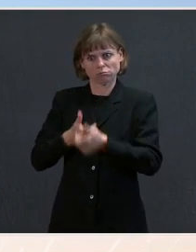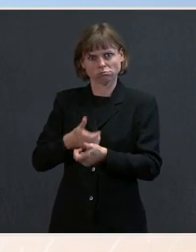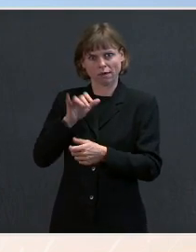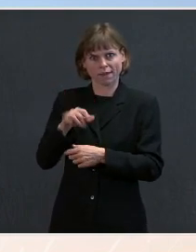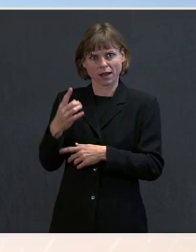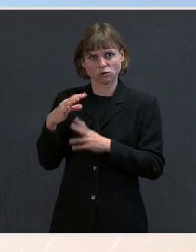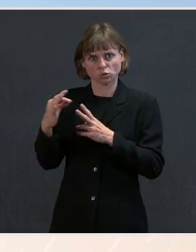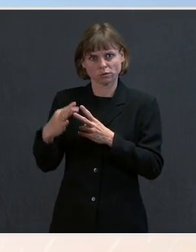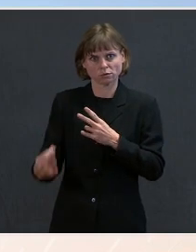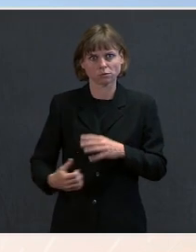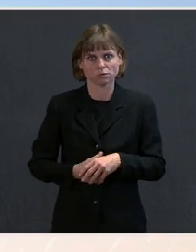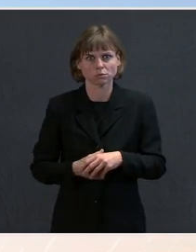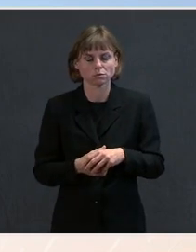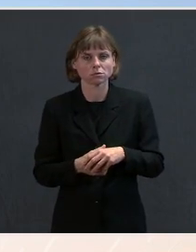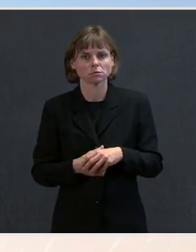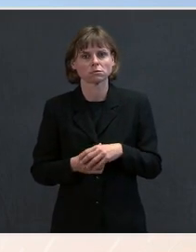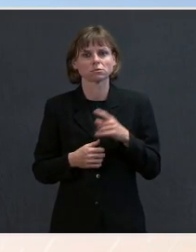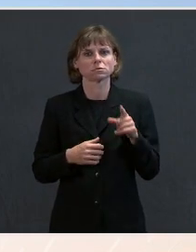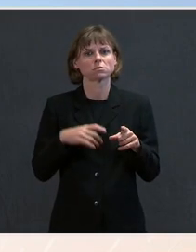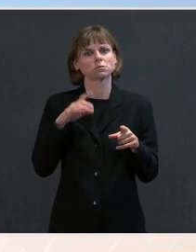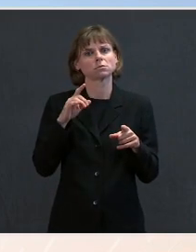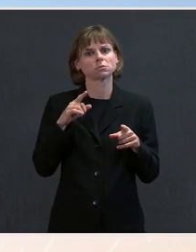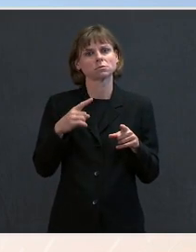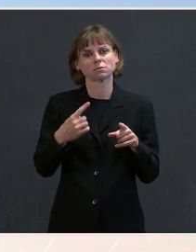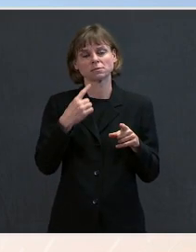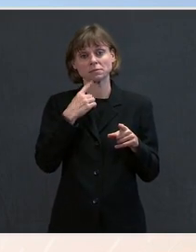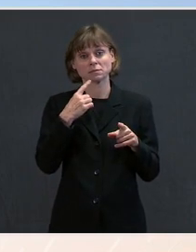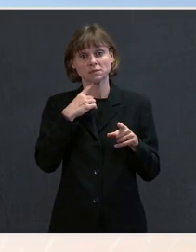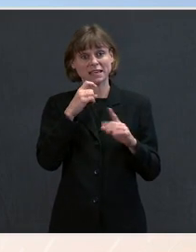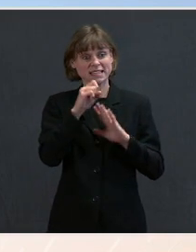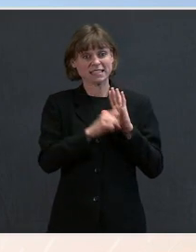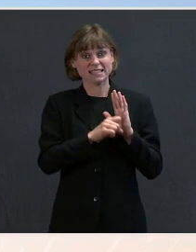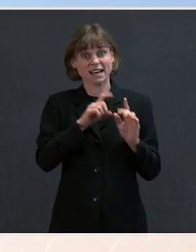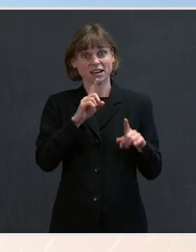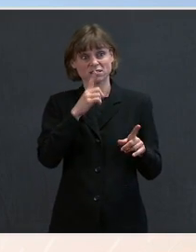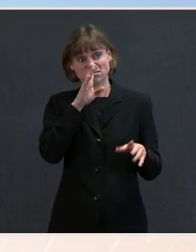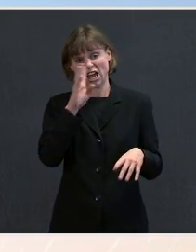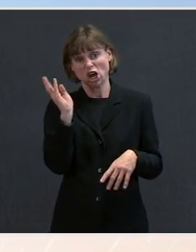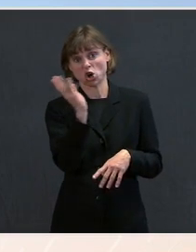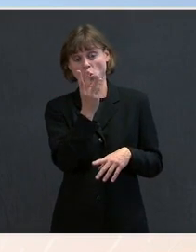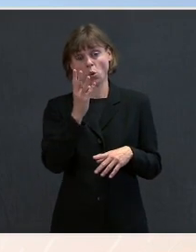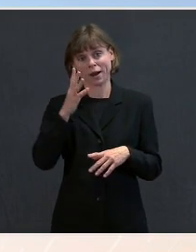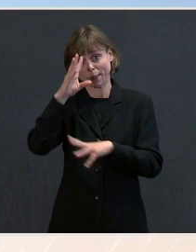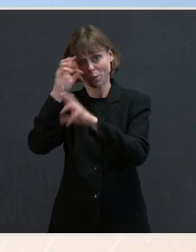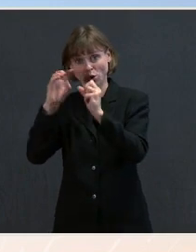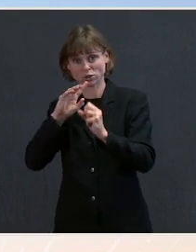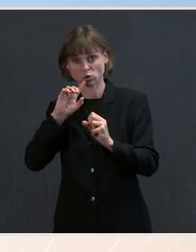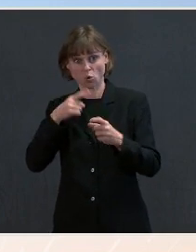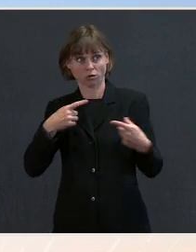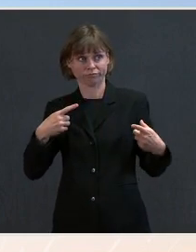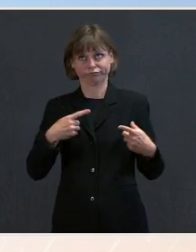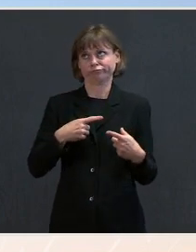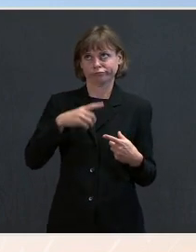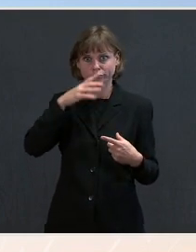If they continue to almost counterman the President's orders, what are your options? Ms. Psaki: Again, I don't think we're there.